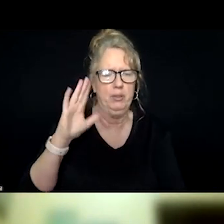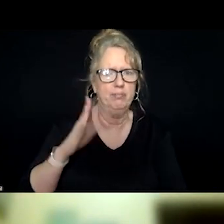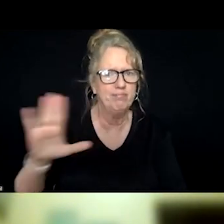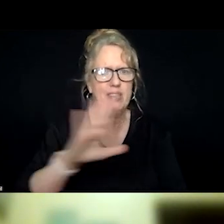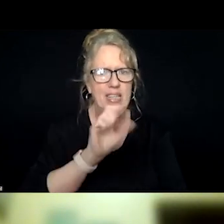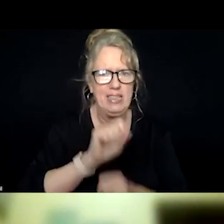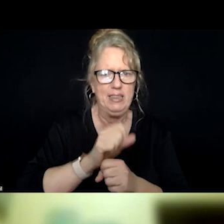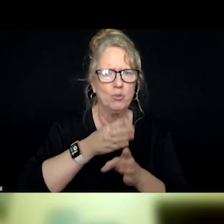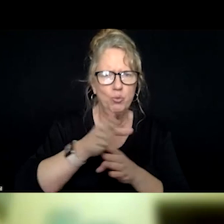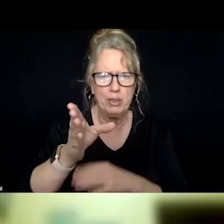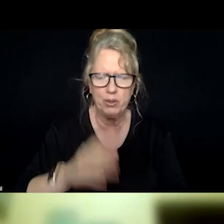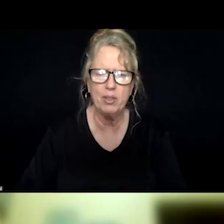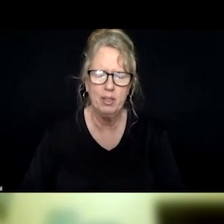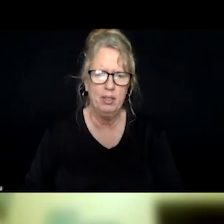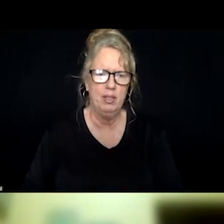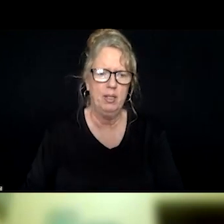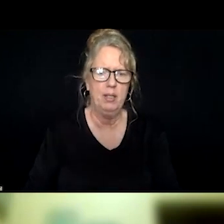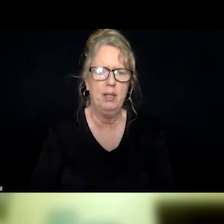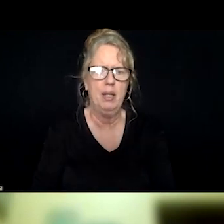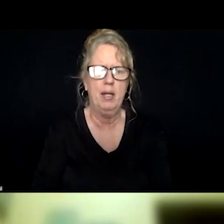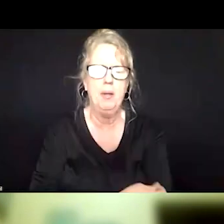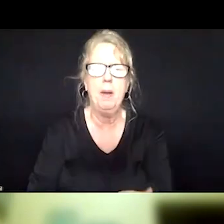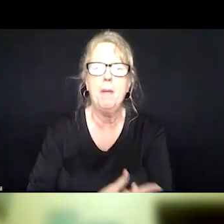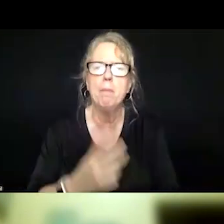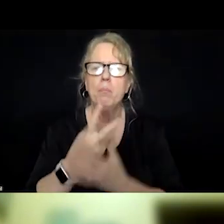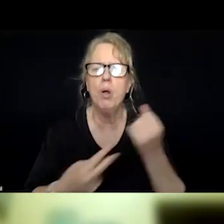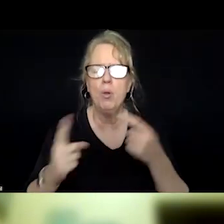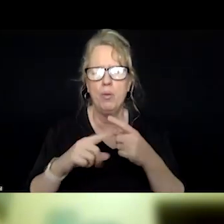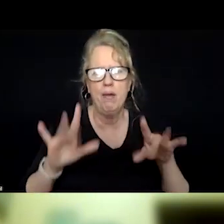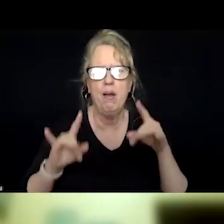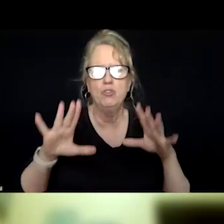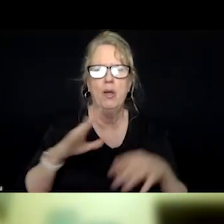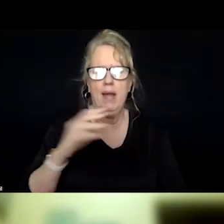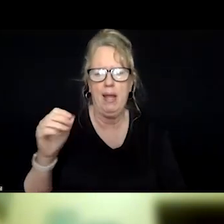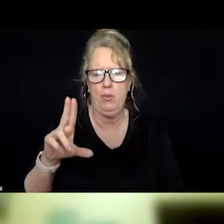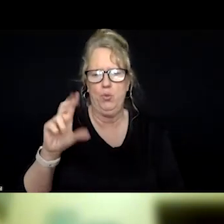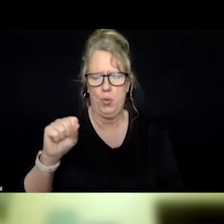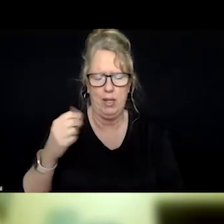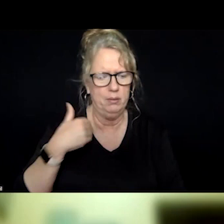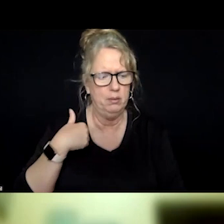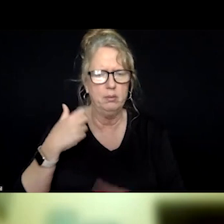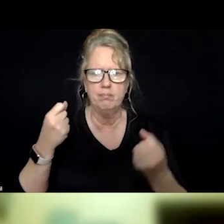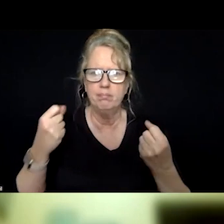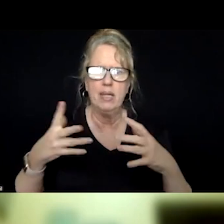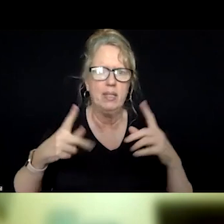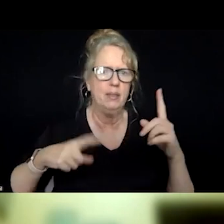CERTAINLY, FOR BOTH AUSTRALIA AND THE U.S., WE HAVE AREAS THAT